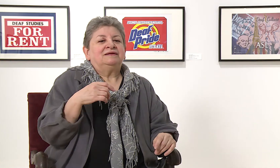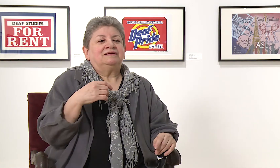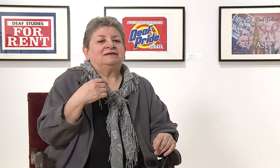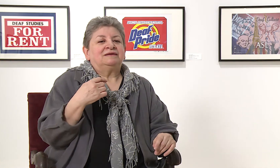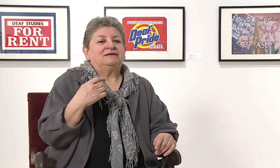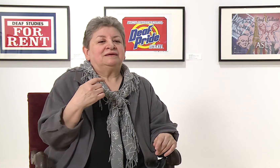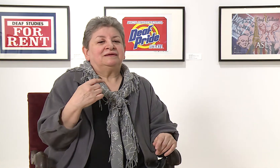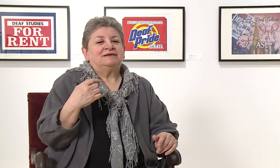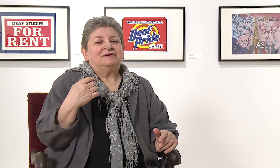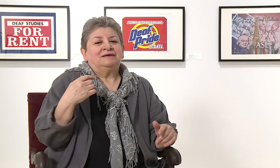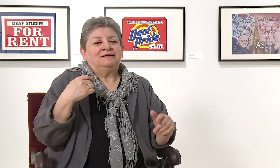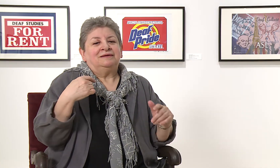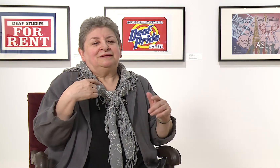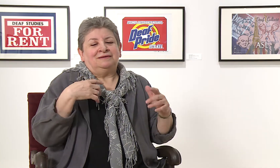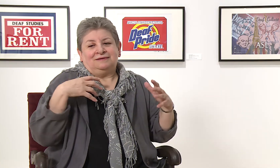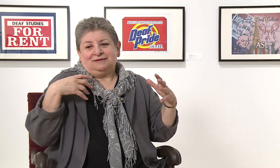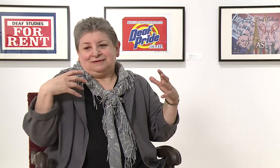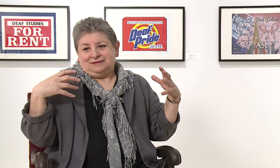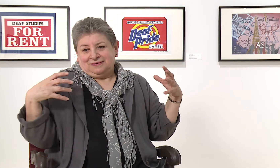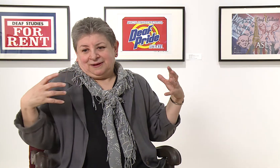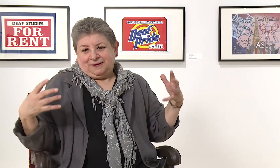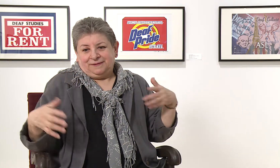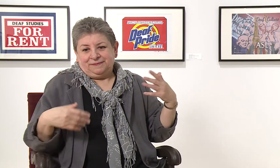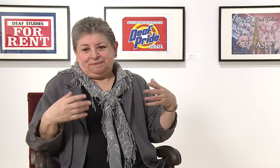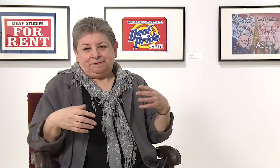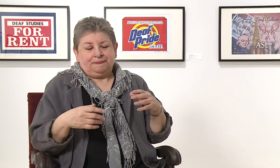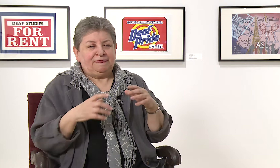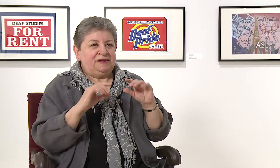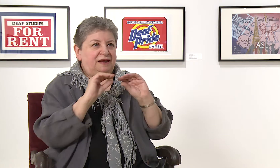Just before graduation in 1977,